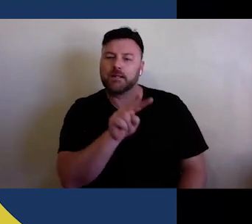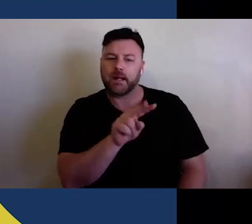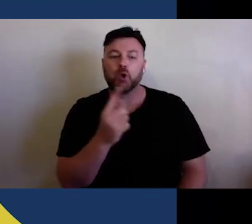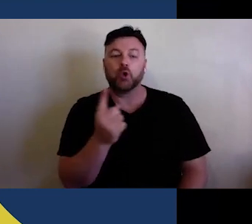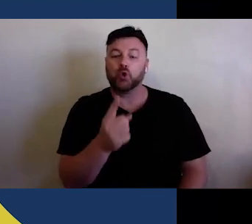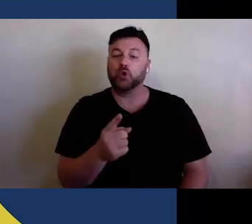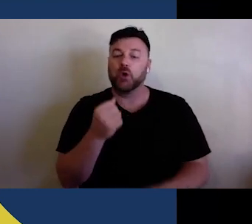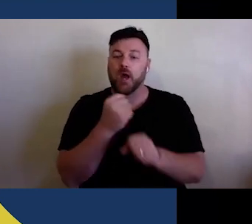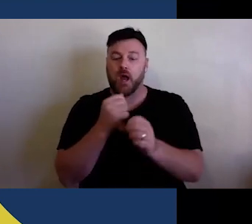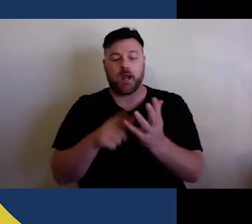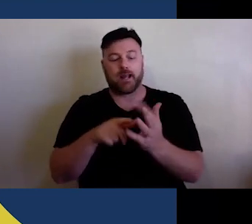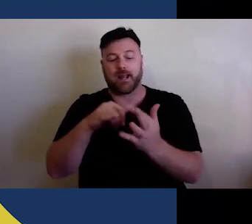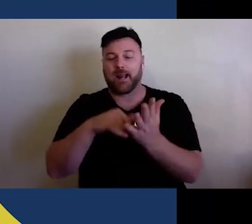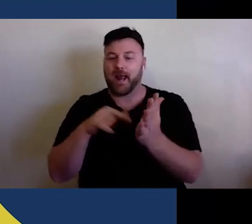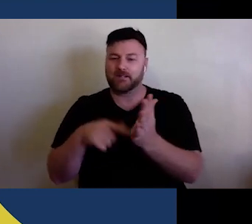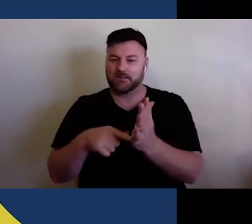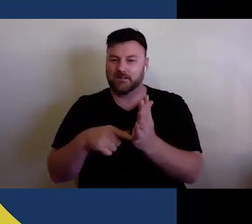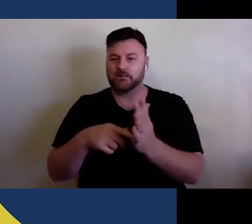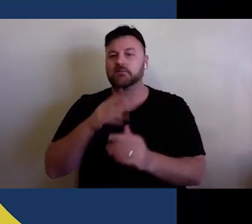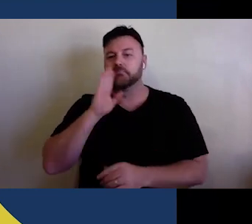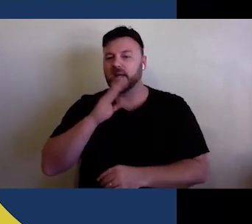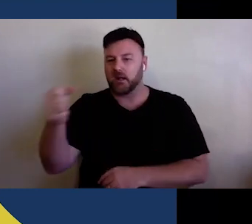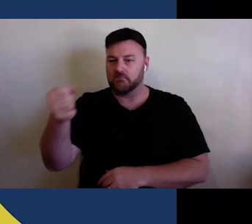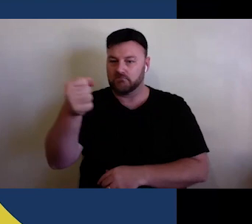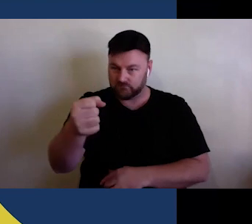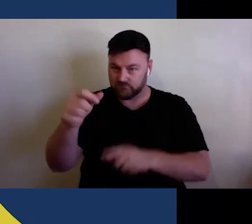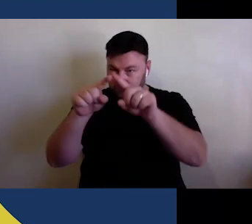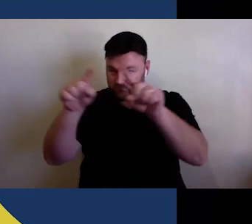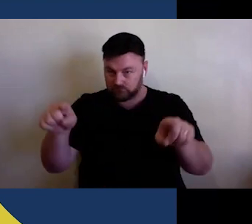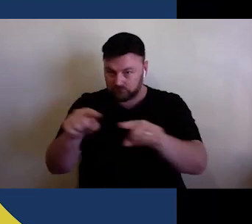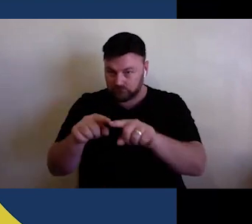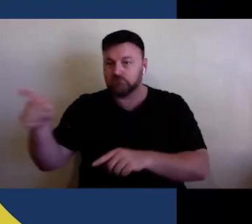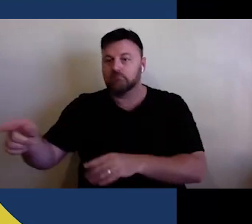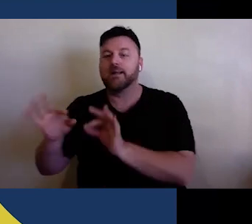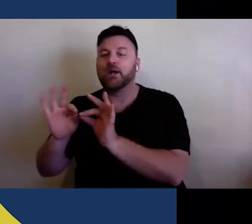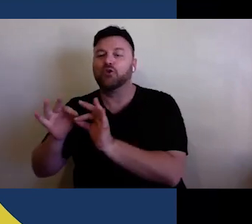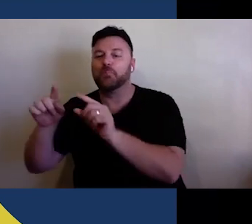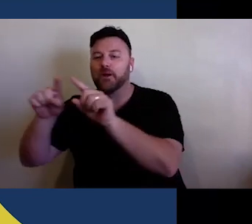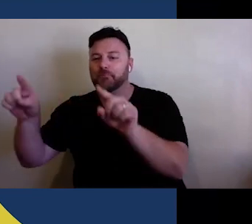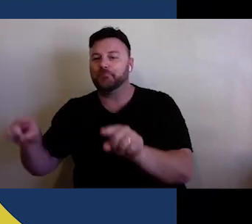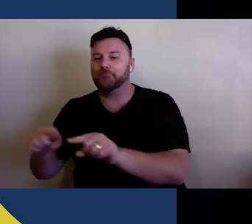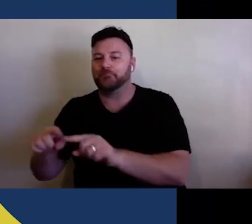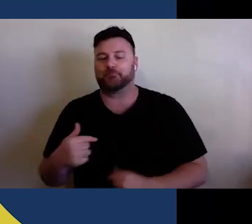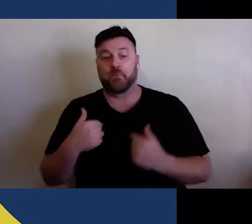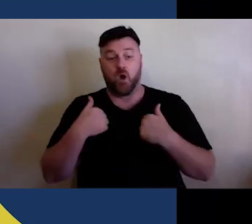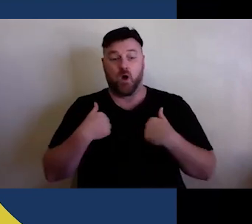today's session and I'm a woman in my early 30s with fair skin, light